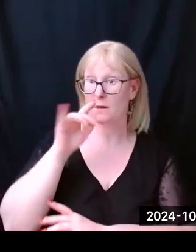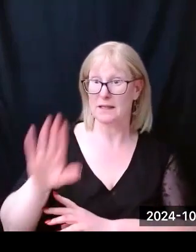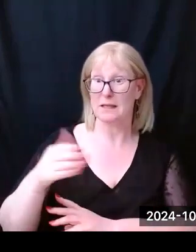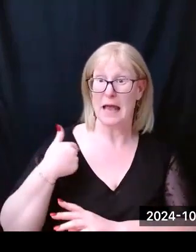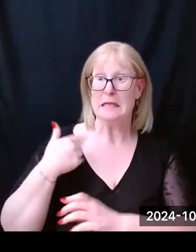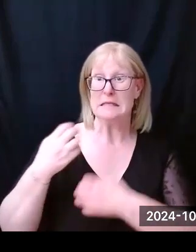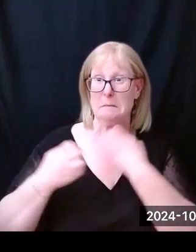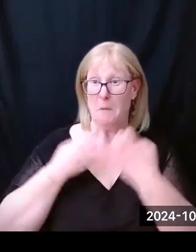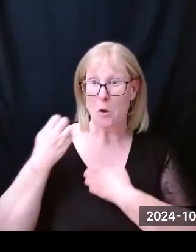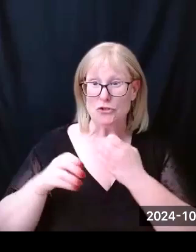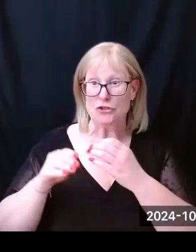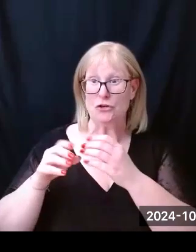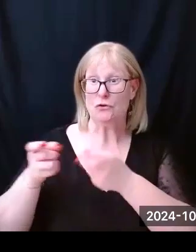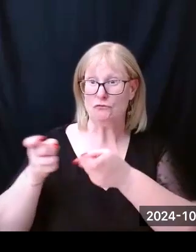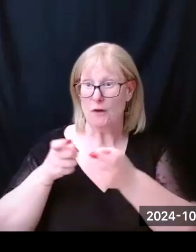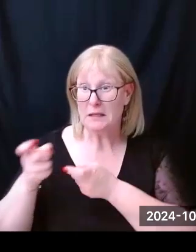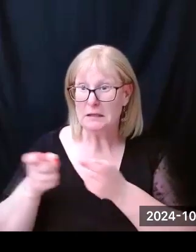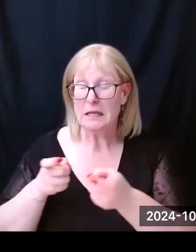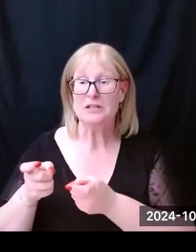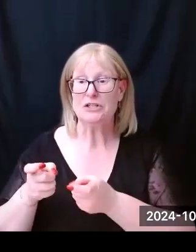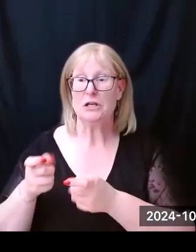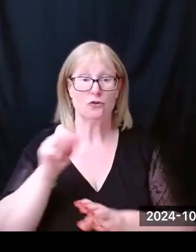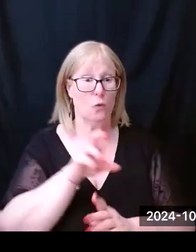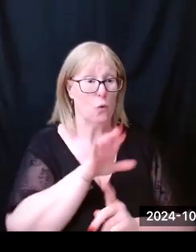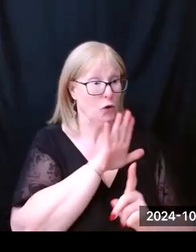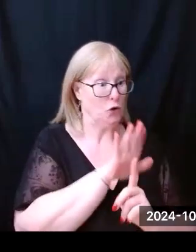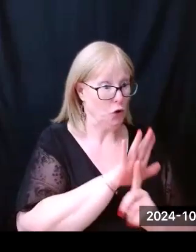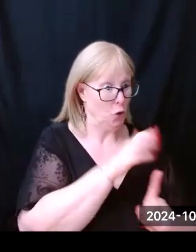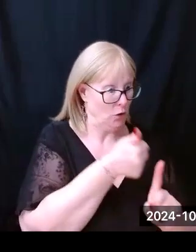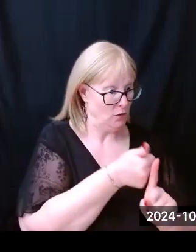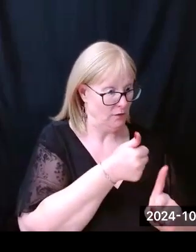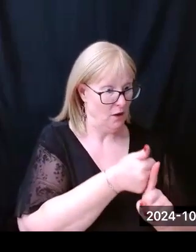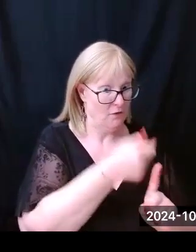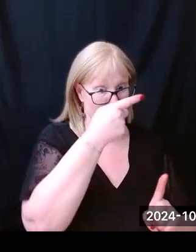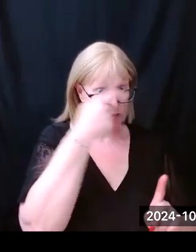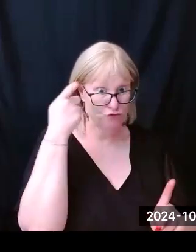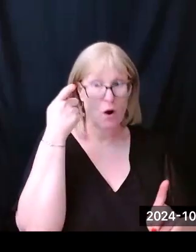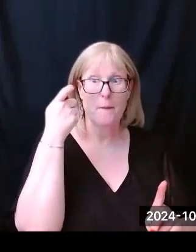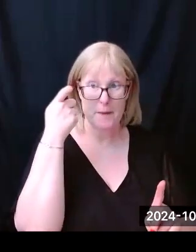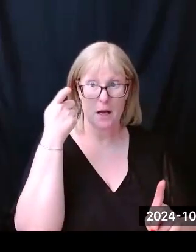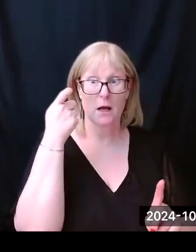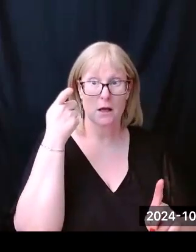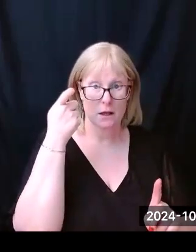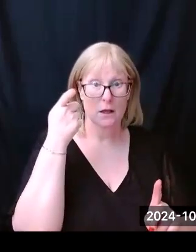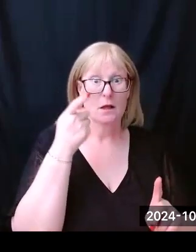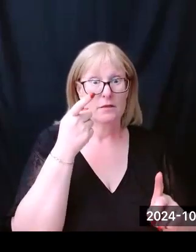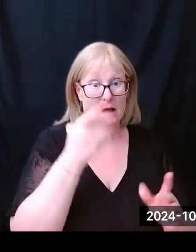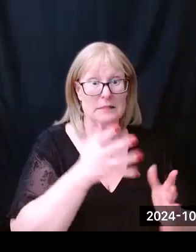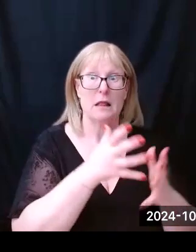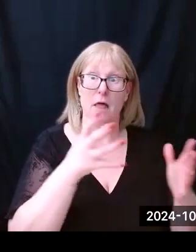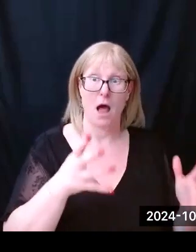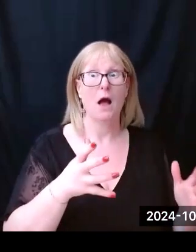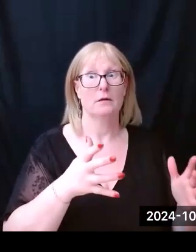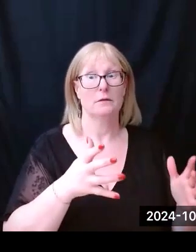or you're dealing with trauma that as a family is more than what most families go through loss or grief,